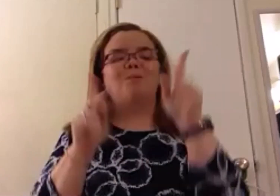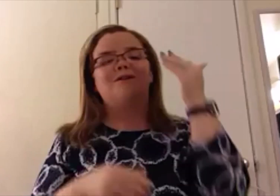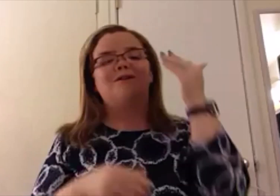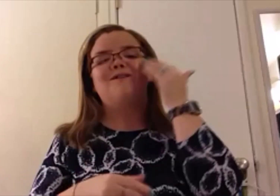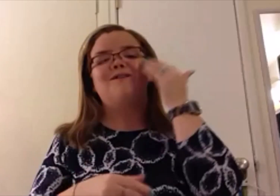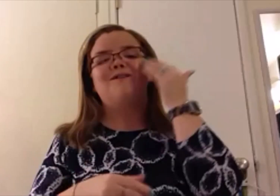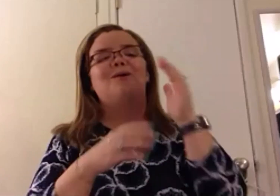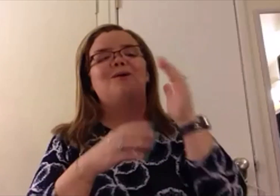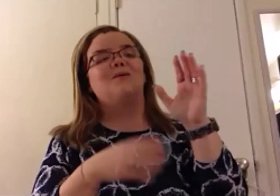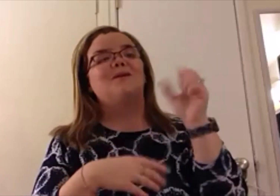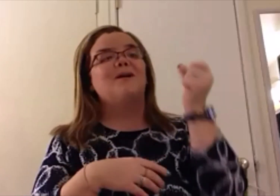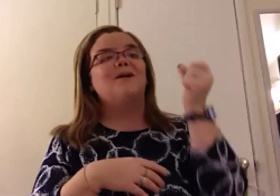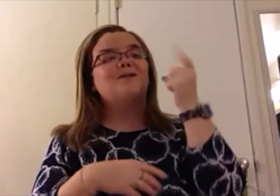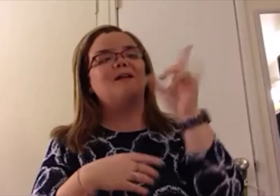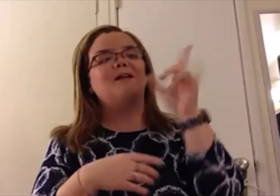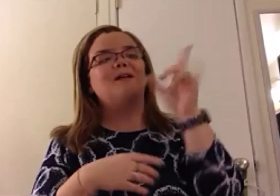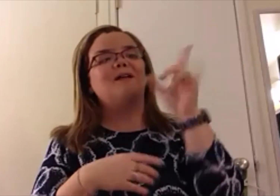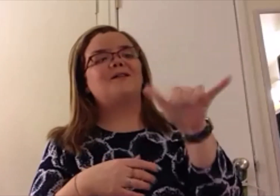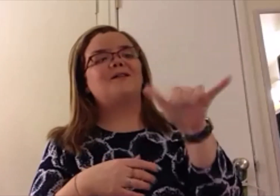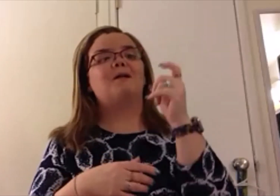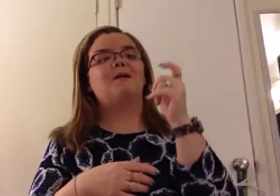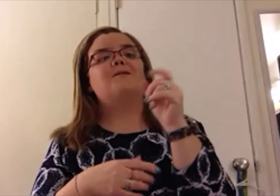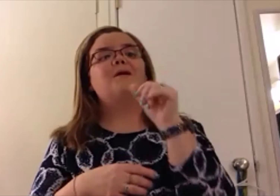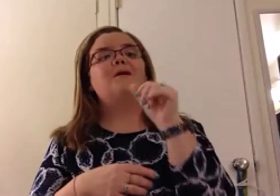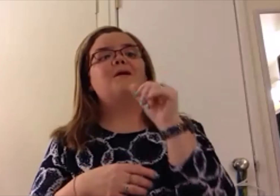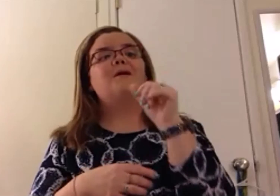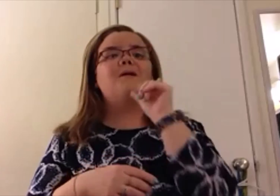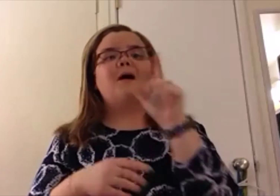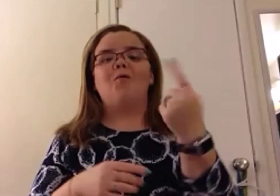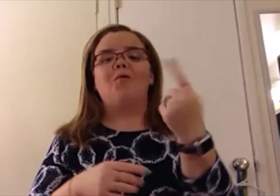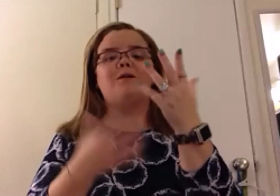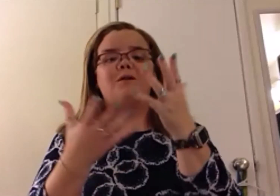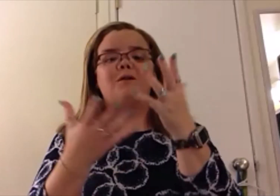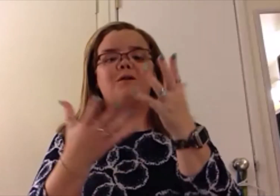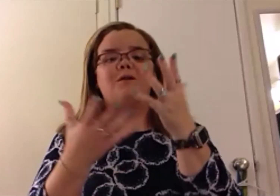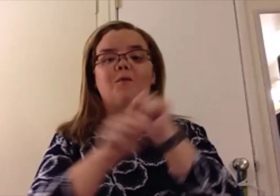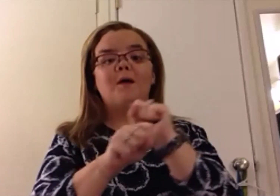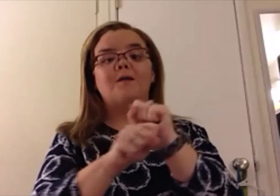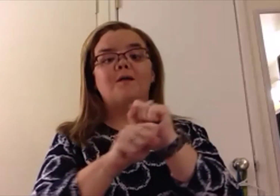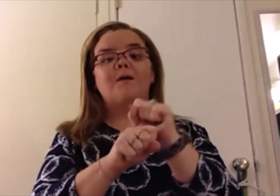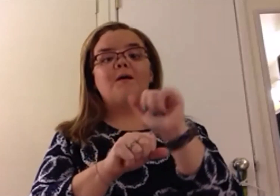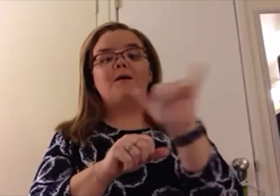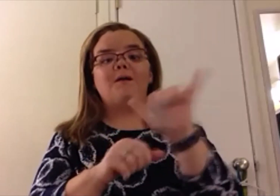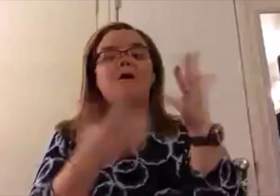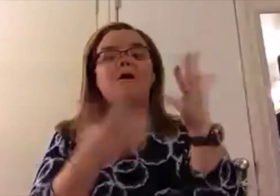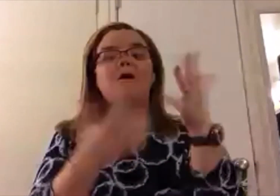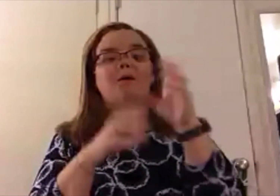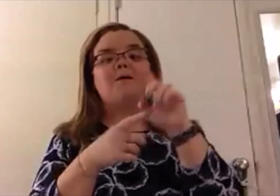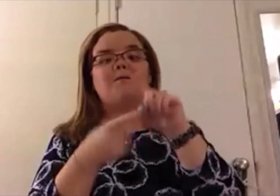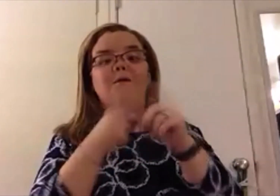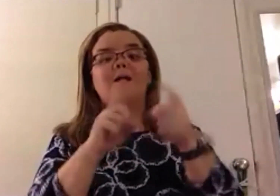that you know understands that because not only do you want to work you also want friends